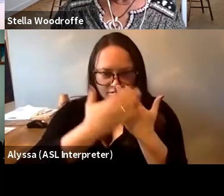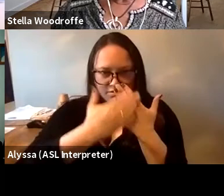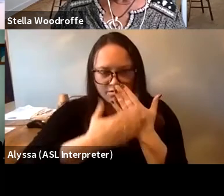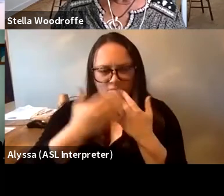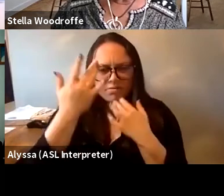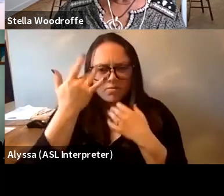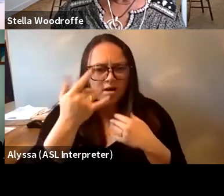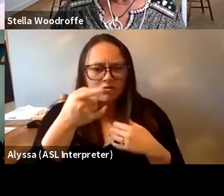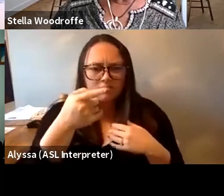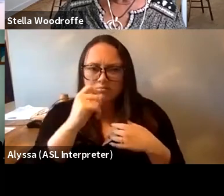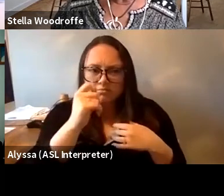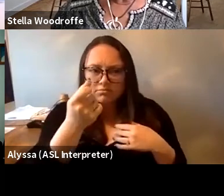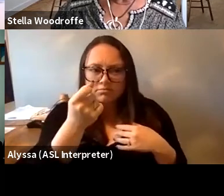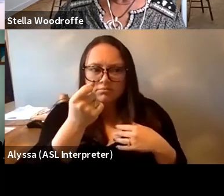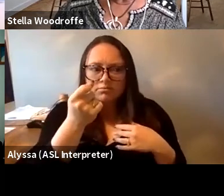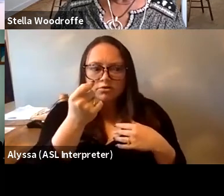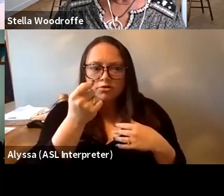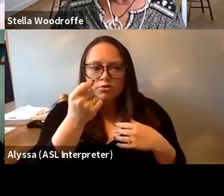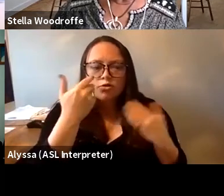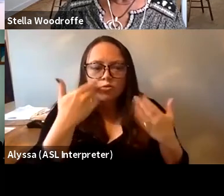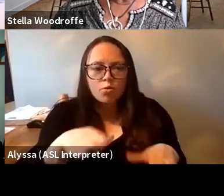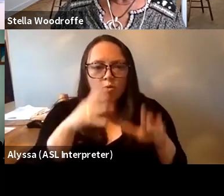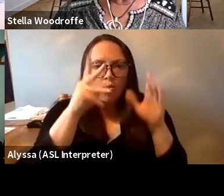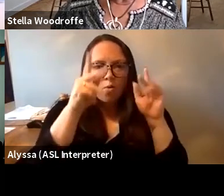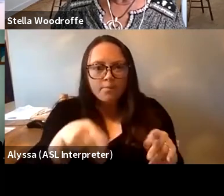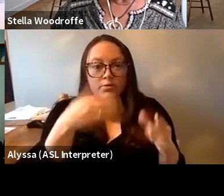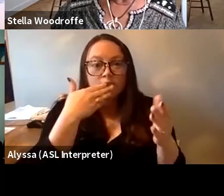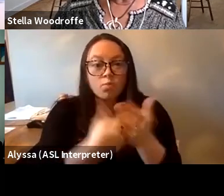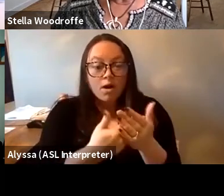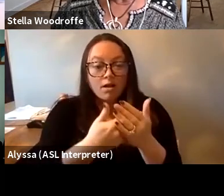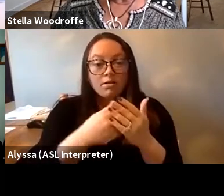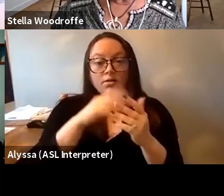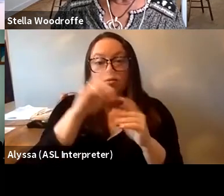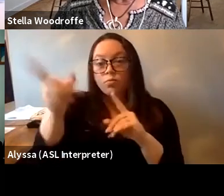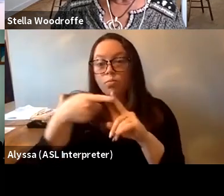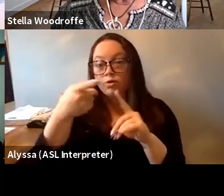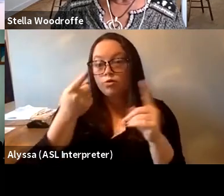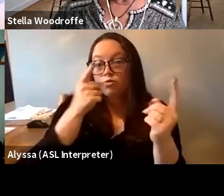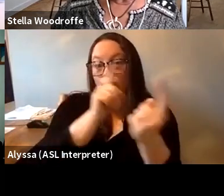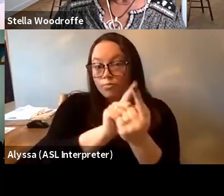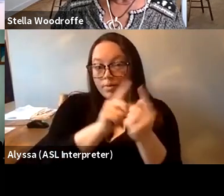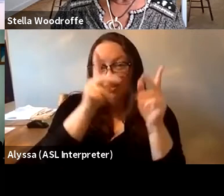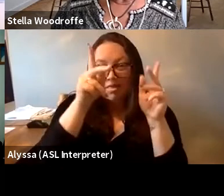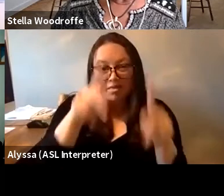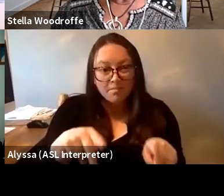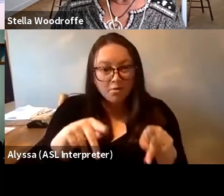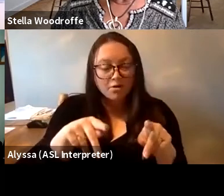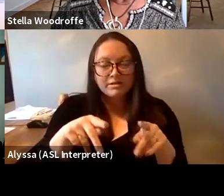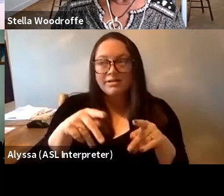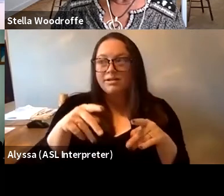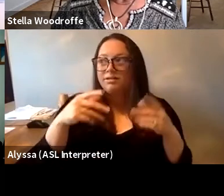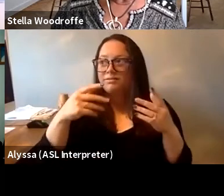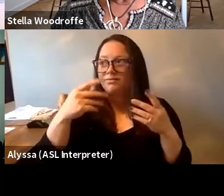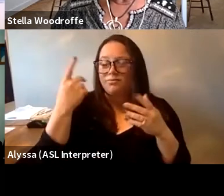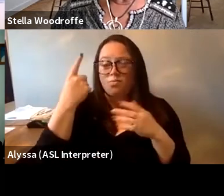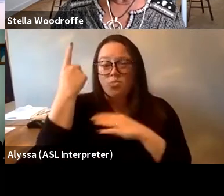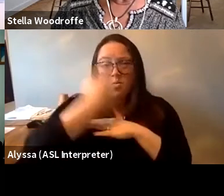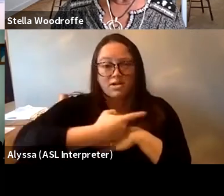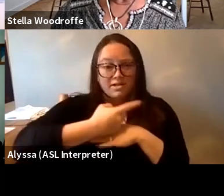you meet that person, like today or something like that. Cuz if you already met that person for one day, and then you